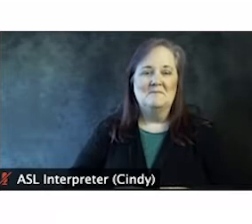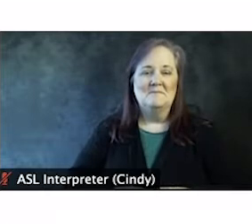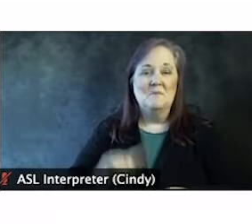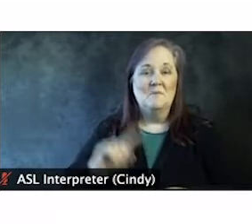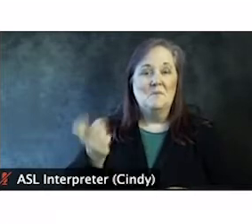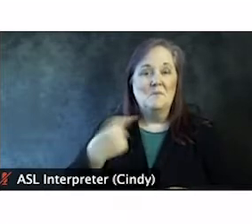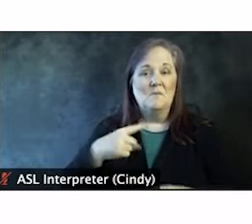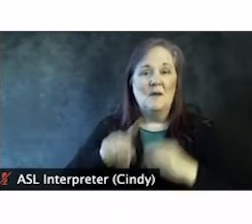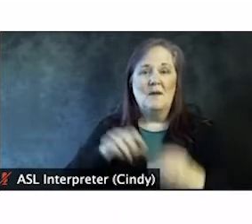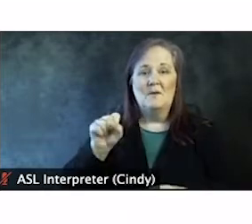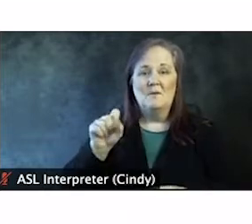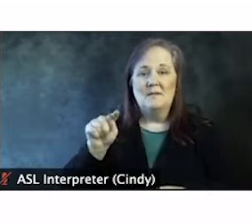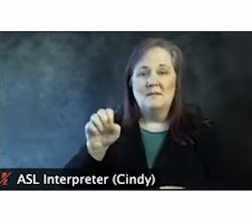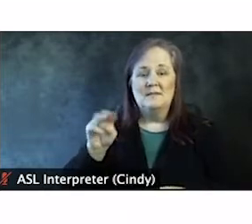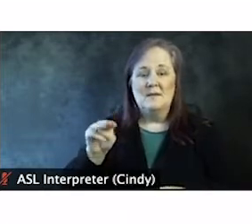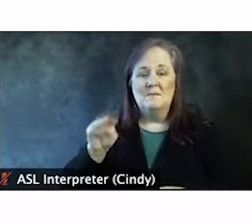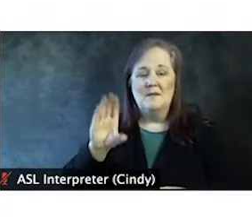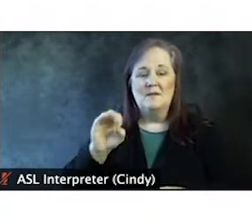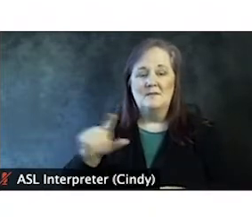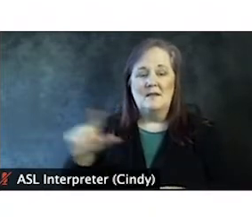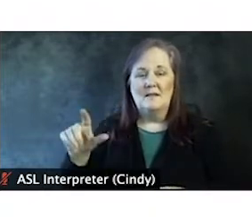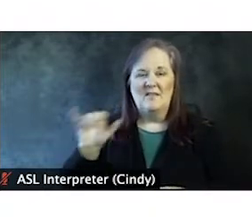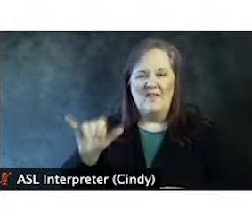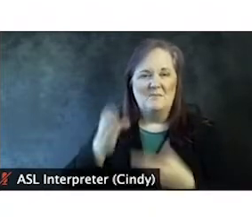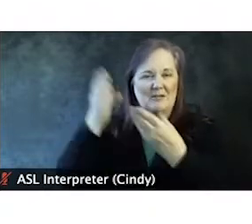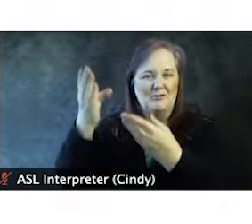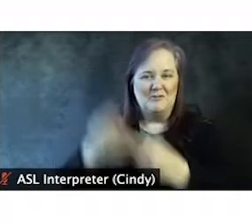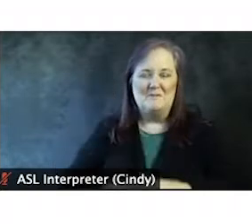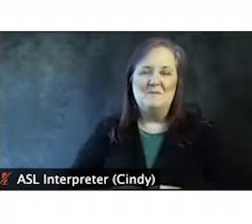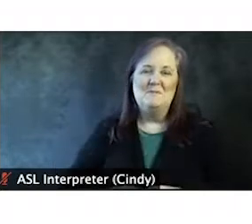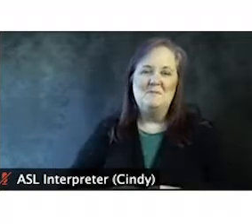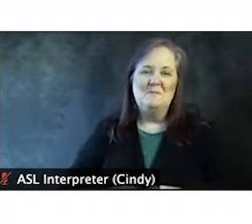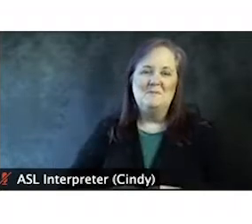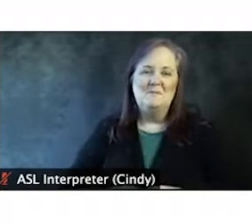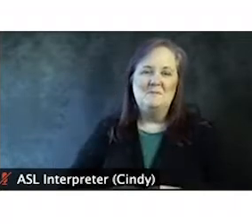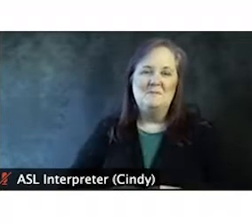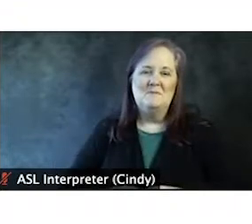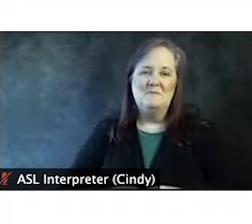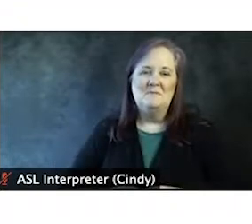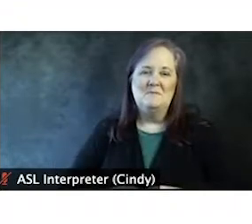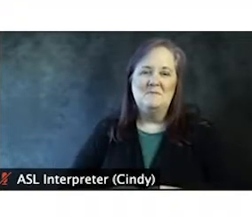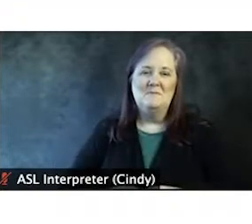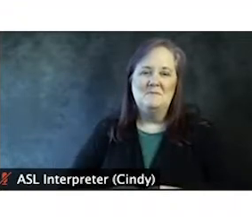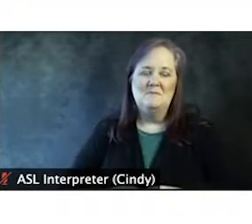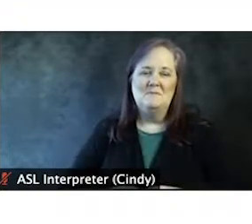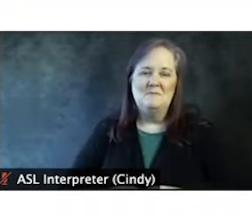And then against we have the Howard Jarvis Taxpayers Association, California Nurses -- so taxpayer groups and the nurses.